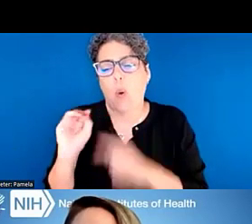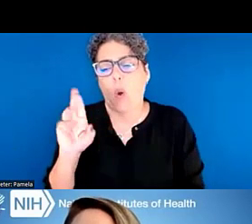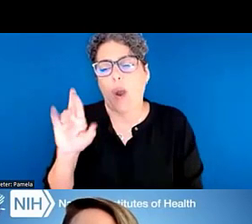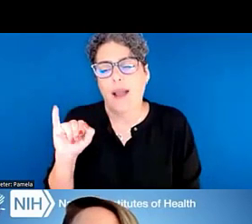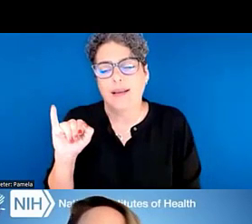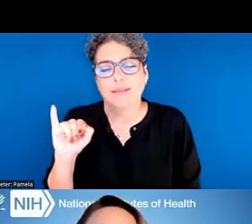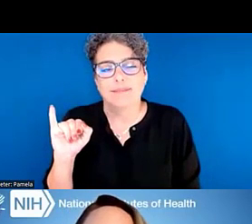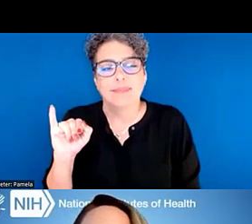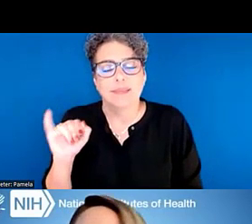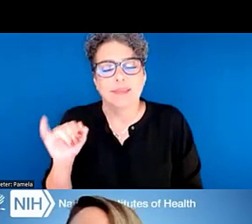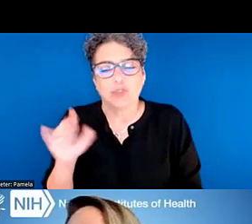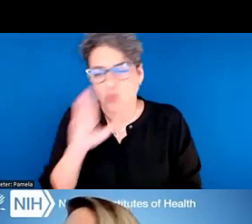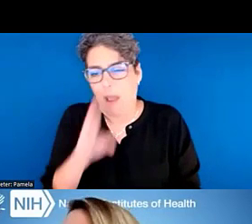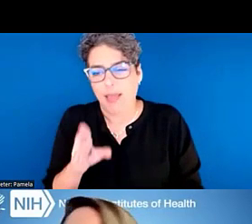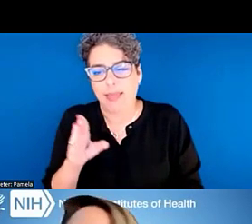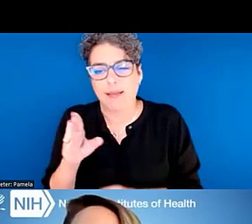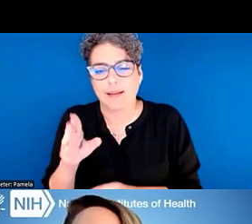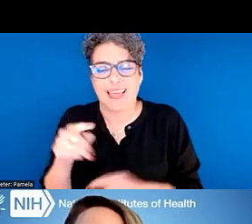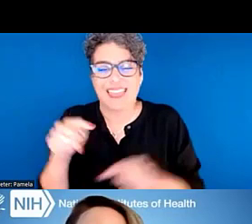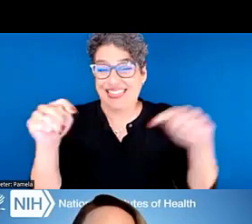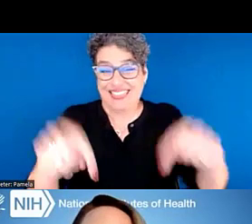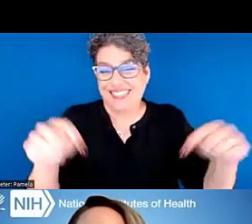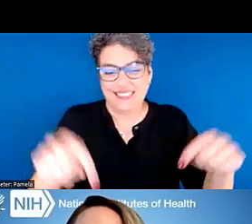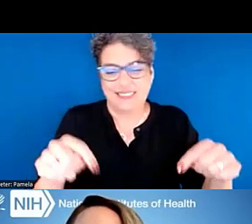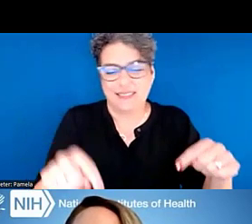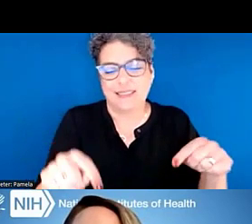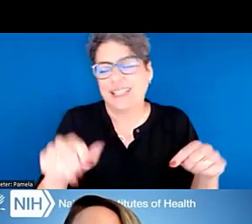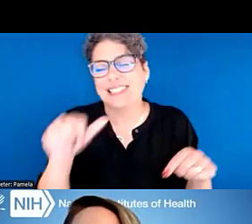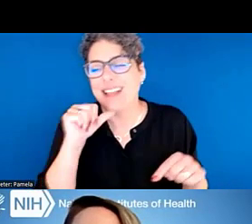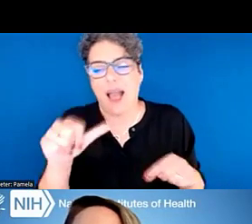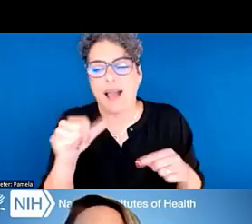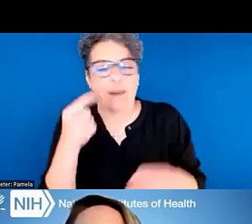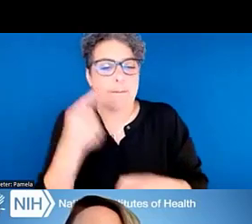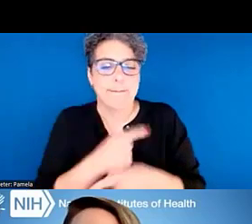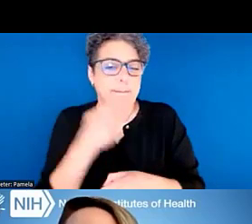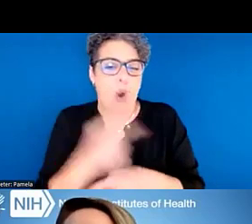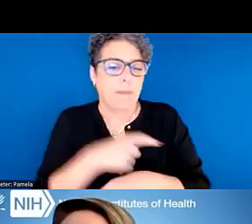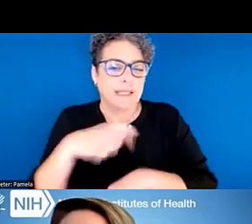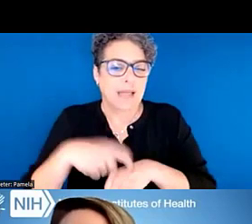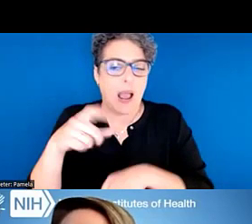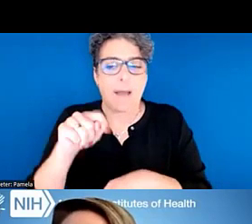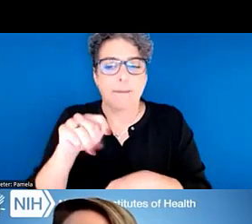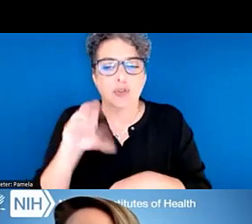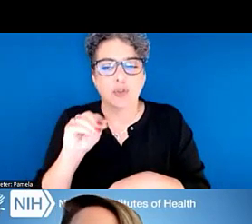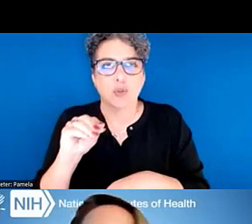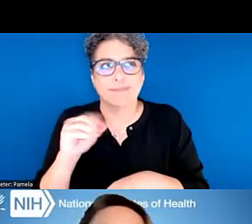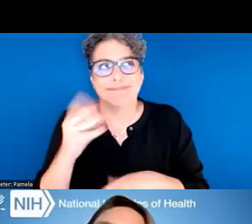and this venue is not the time to be kind of disclosing any of those details,